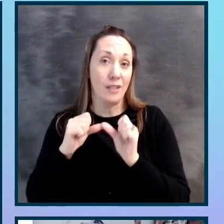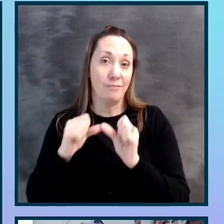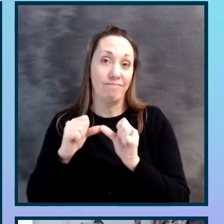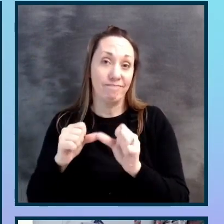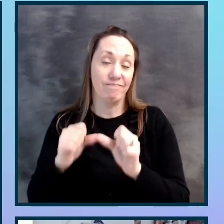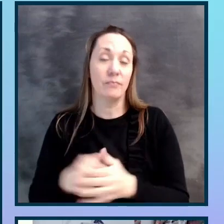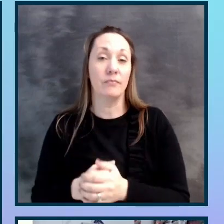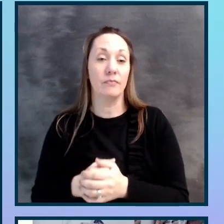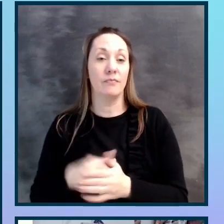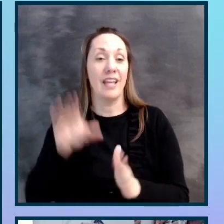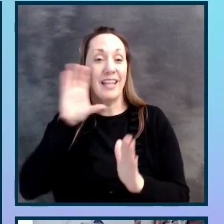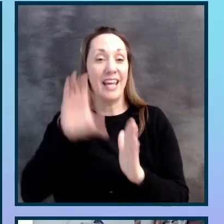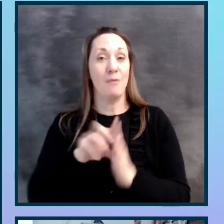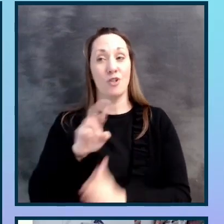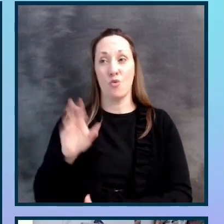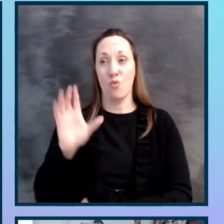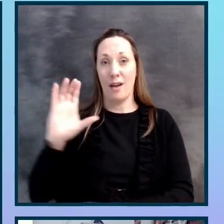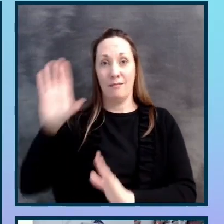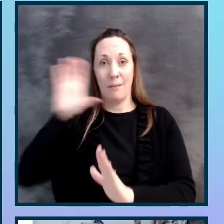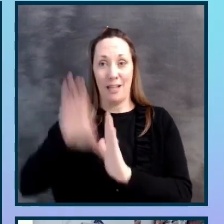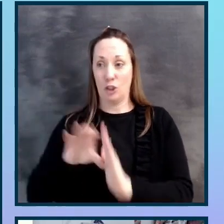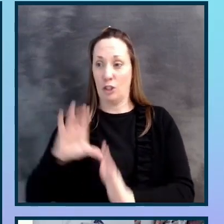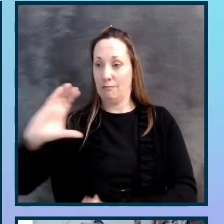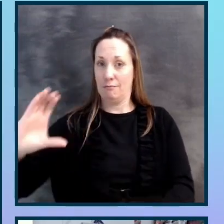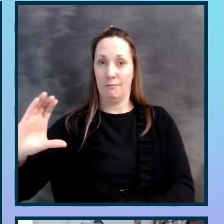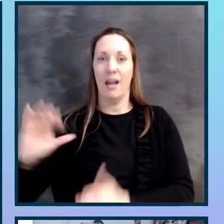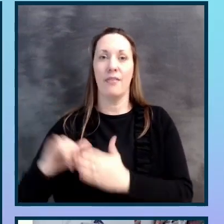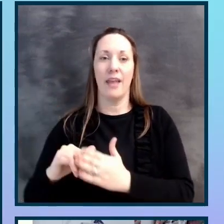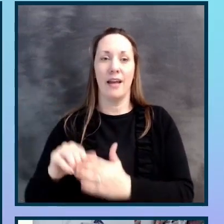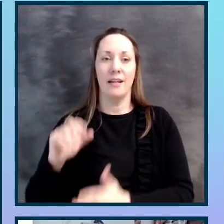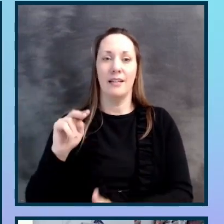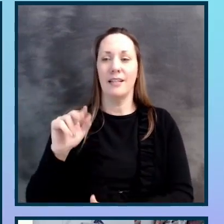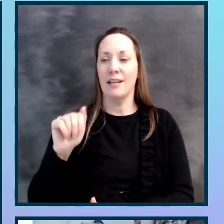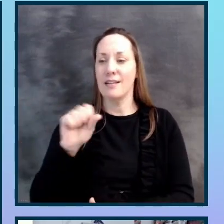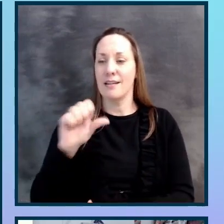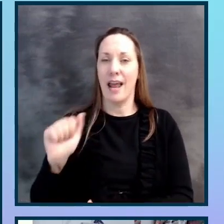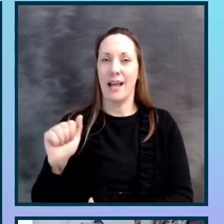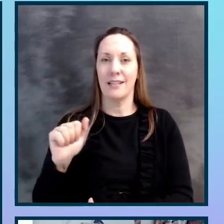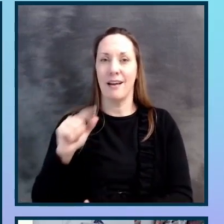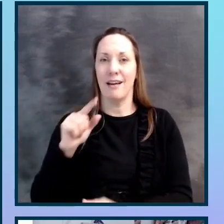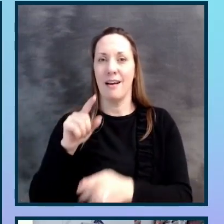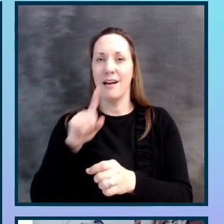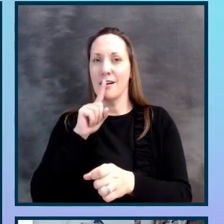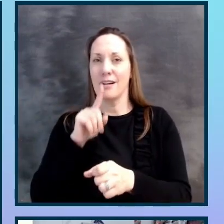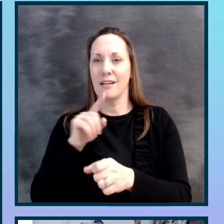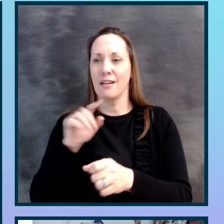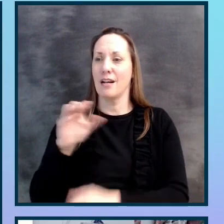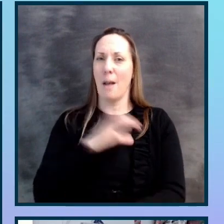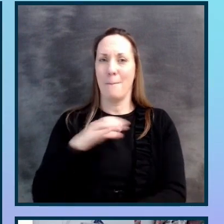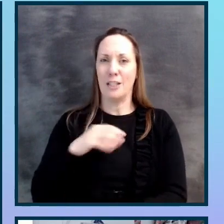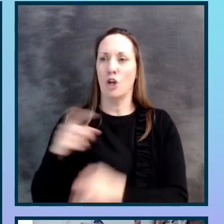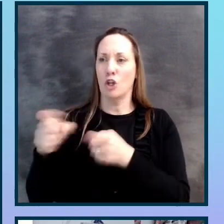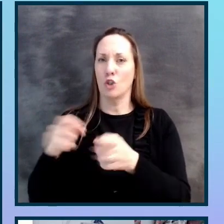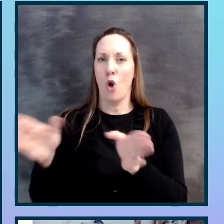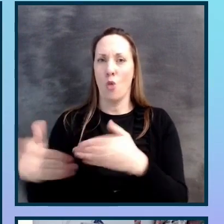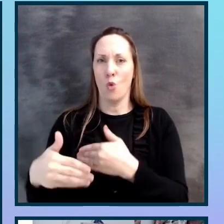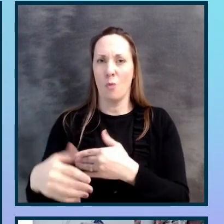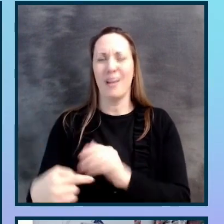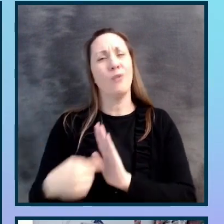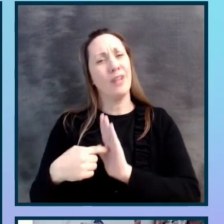The image to the right here on this slide is of a NASA Mission Control Room and it illustrates this concept well.